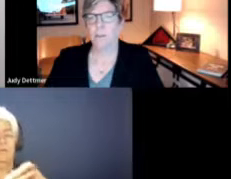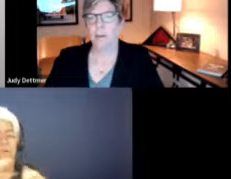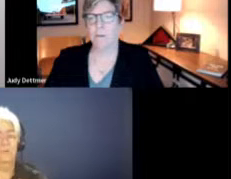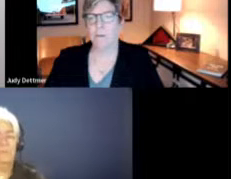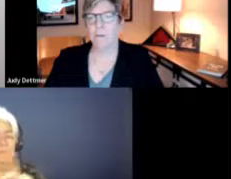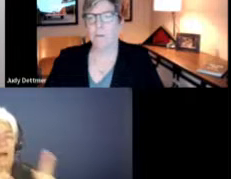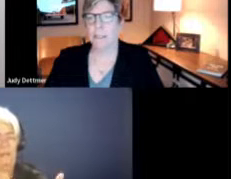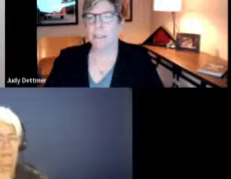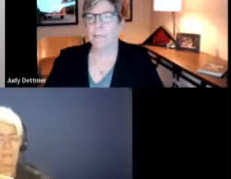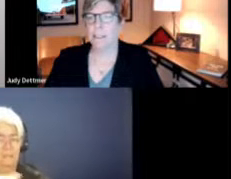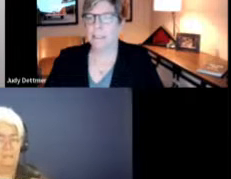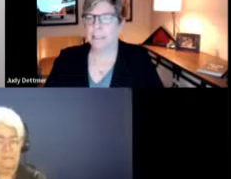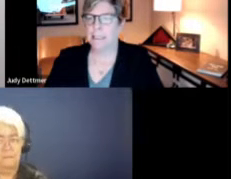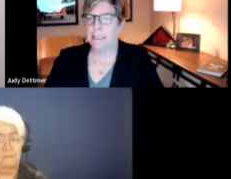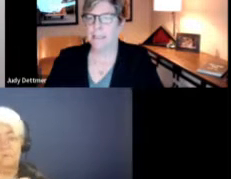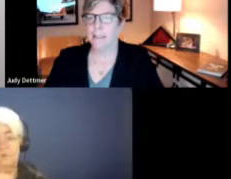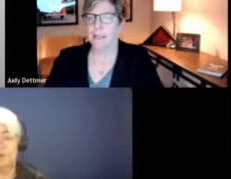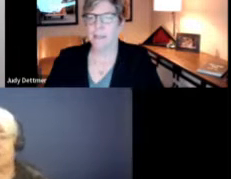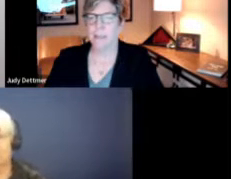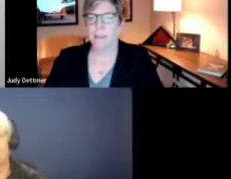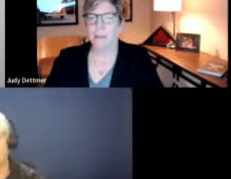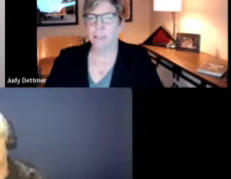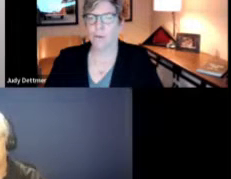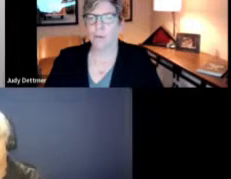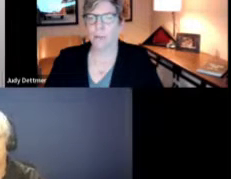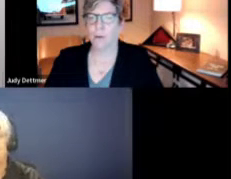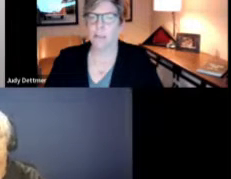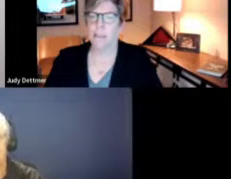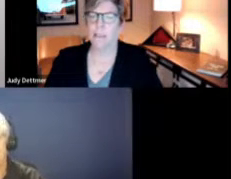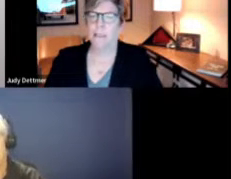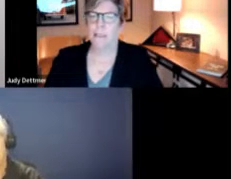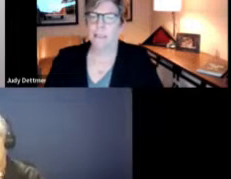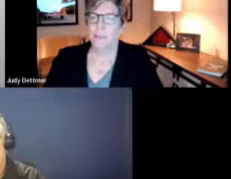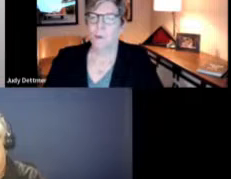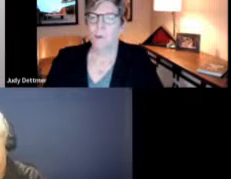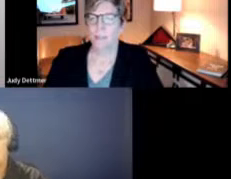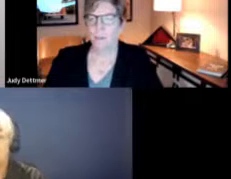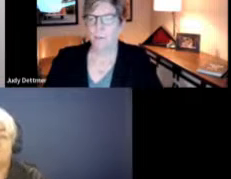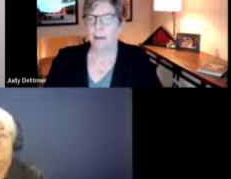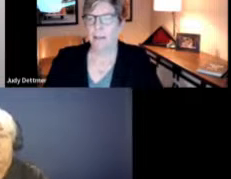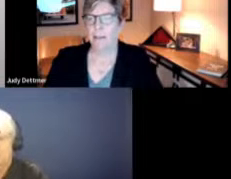survivors who have recently been in custody and attending specialty treatment courts. In this role, he also provides